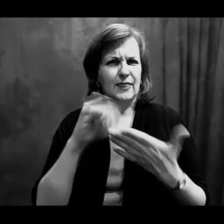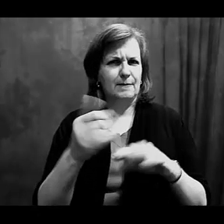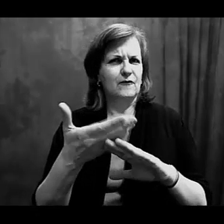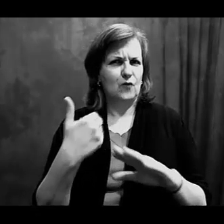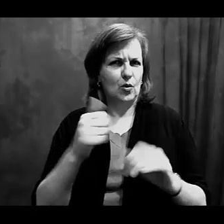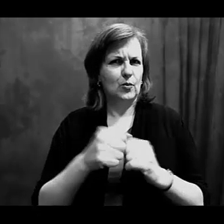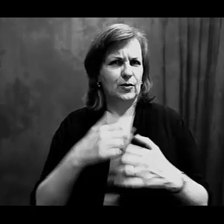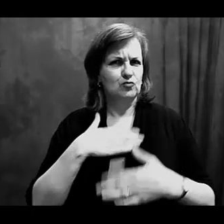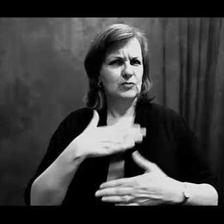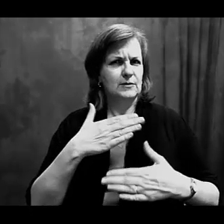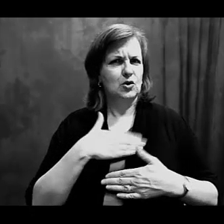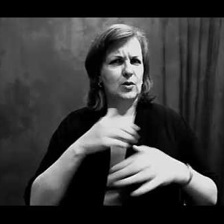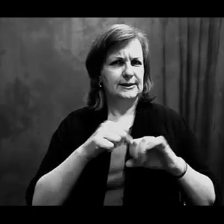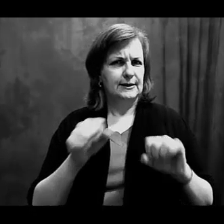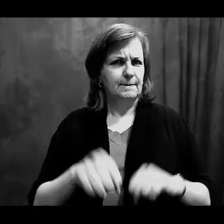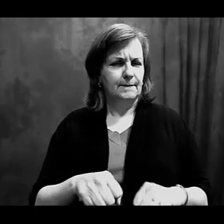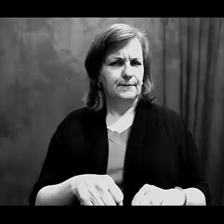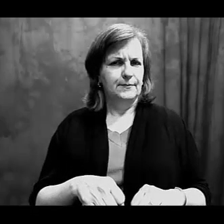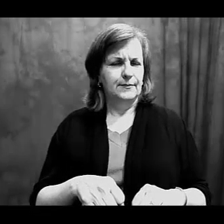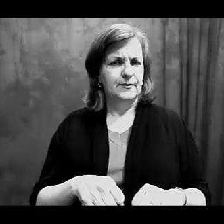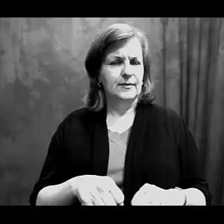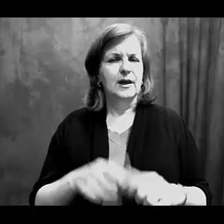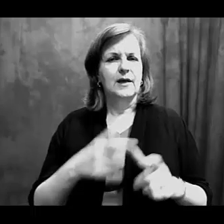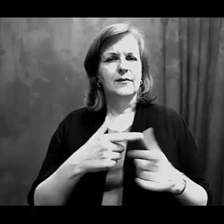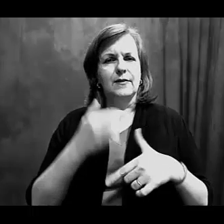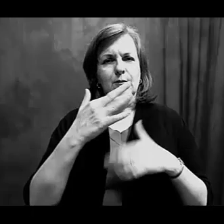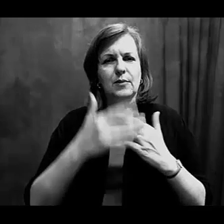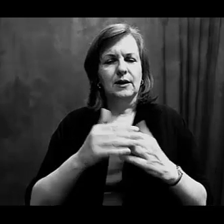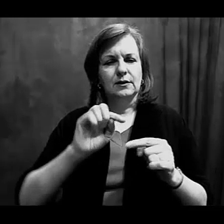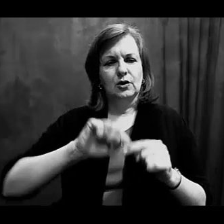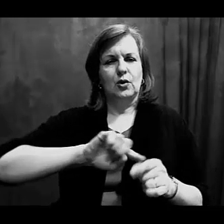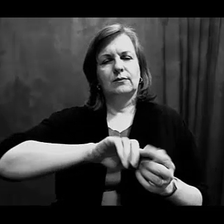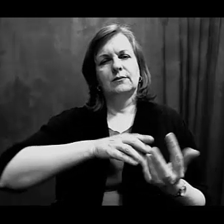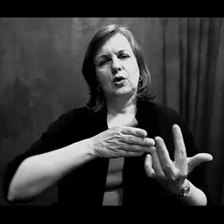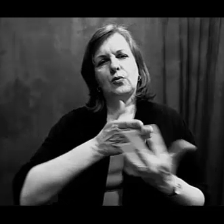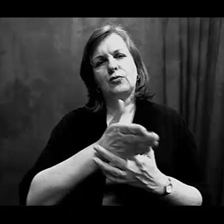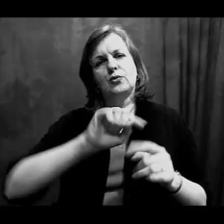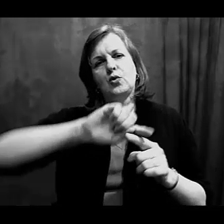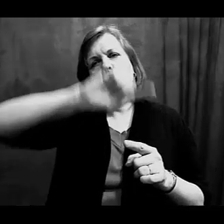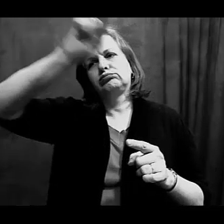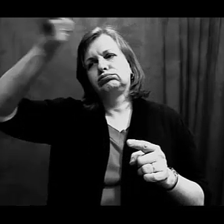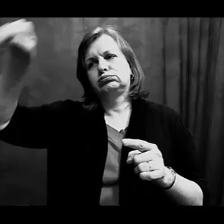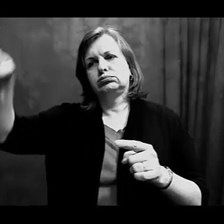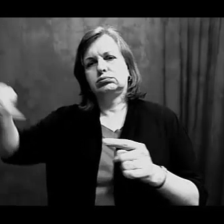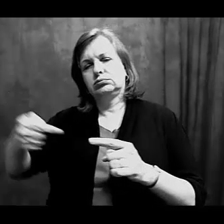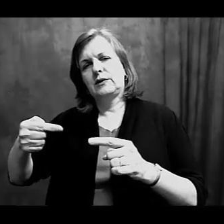it's going to pump it back through or push it back through the back end of the fish